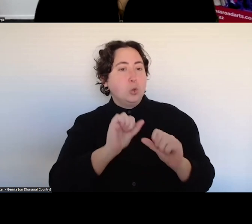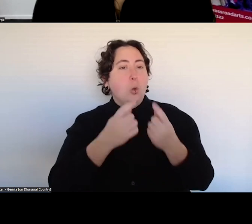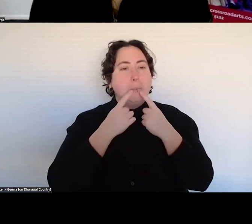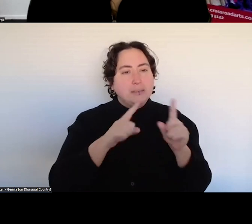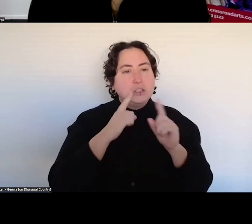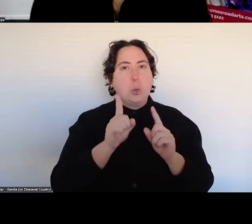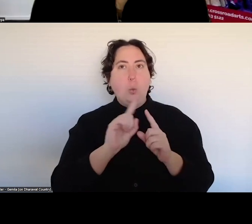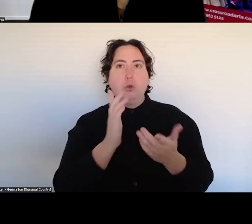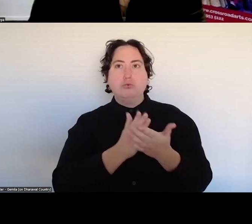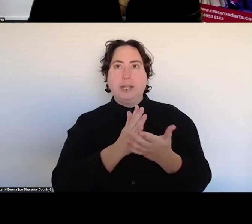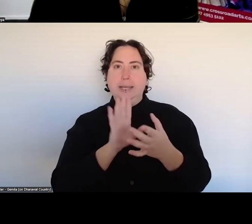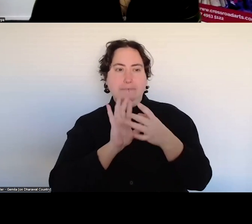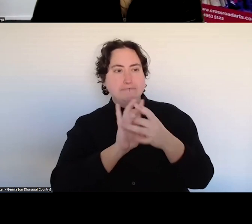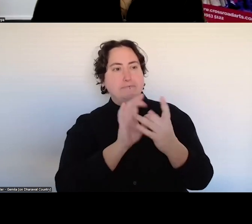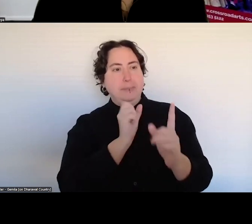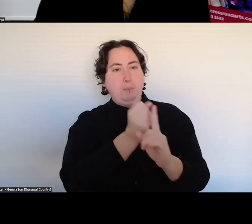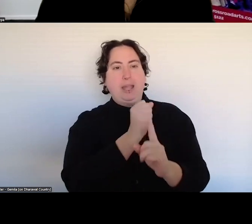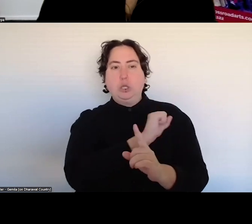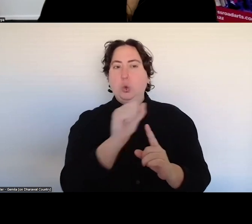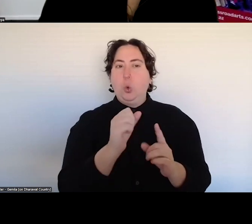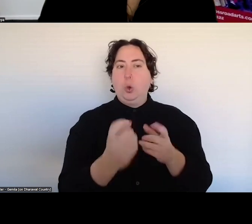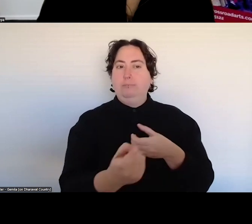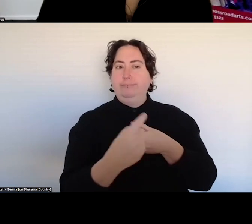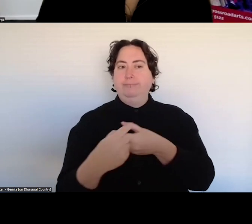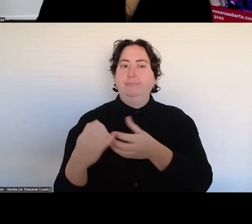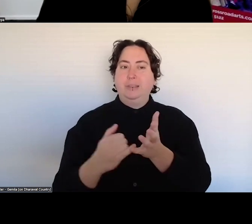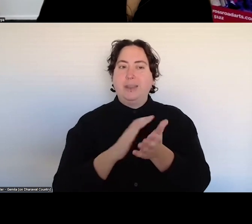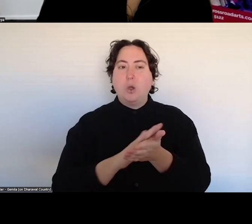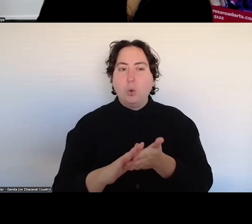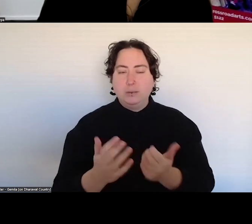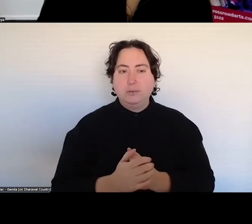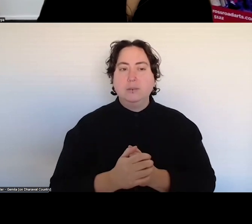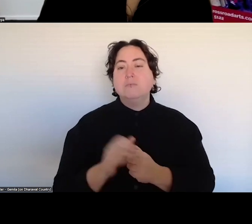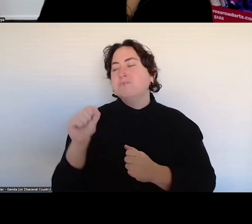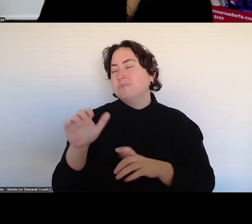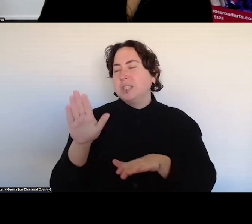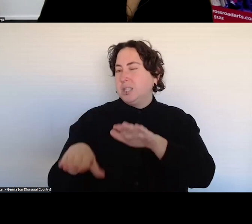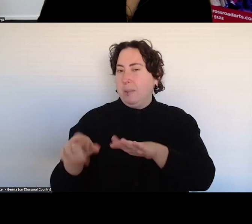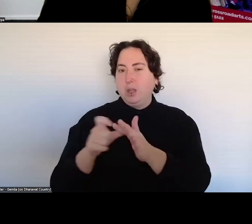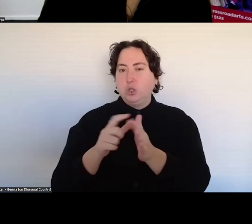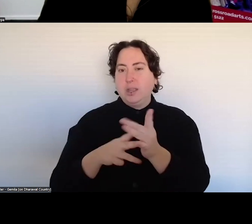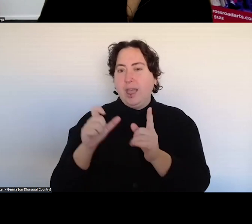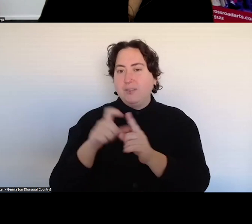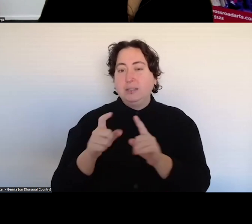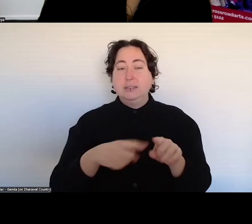Similar to David, pushing through the communications,